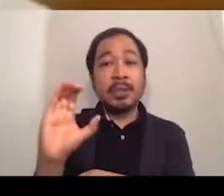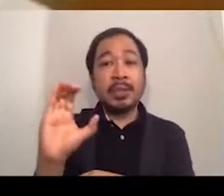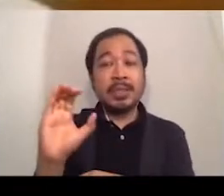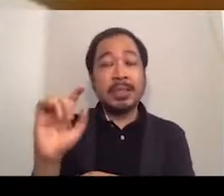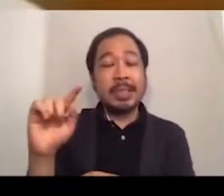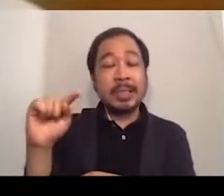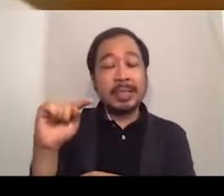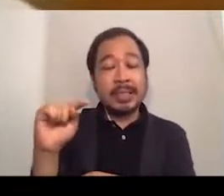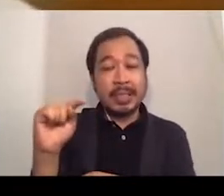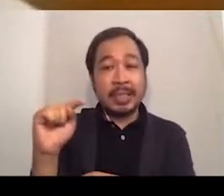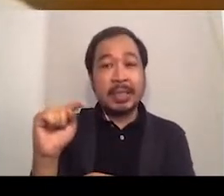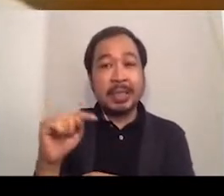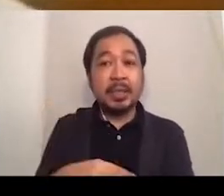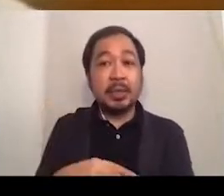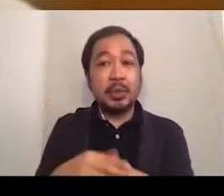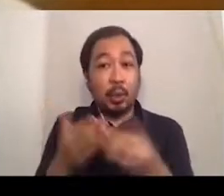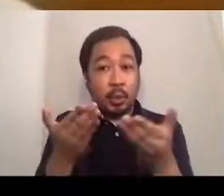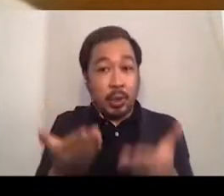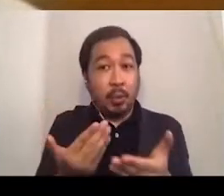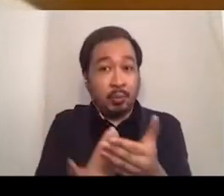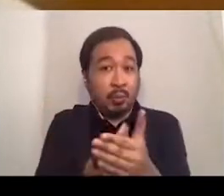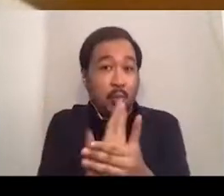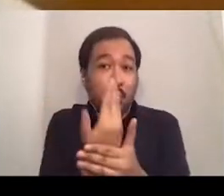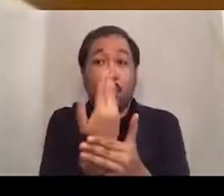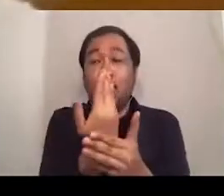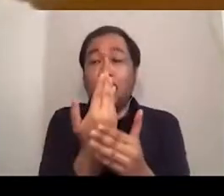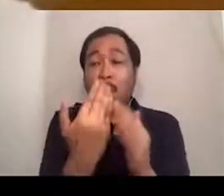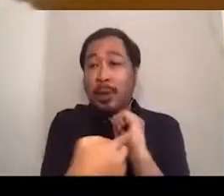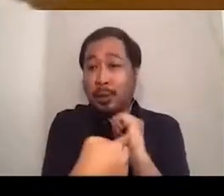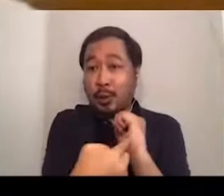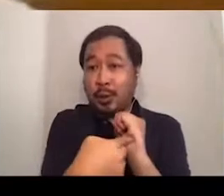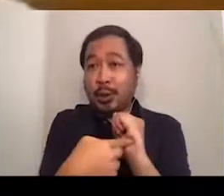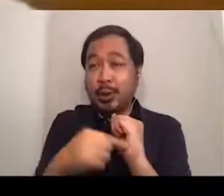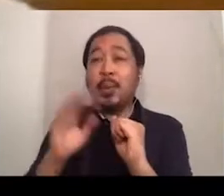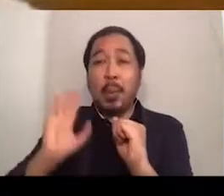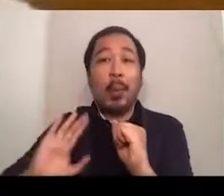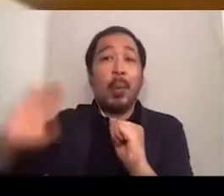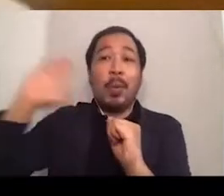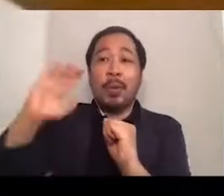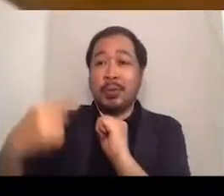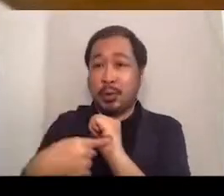will be the key for coping with this unprecedented pandemic